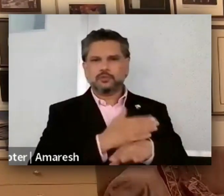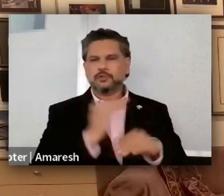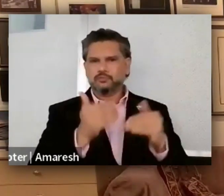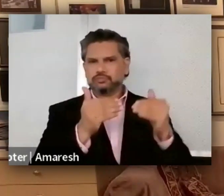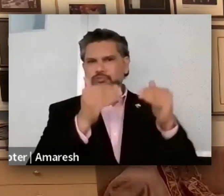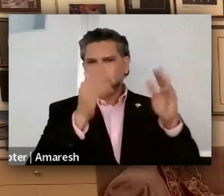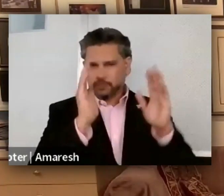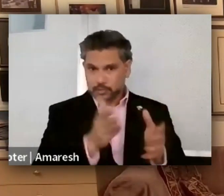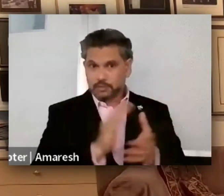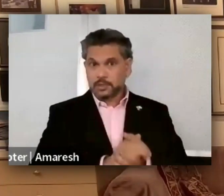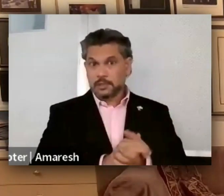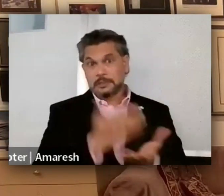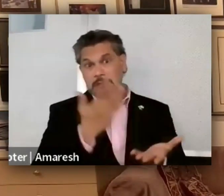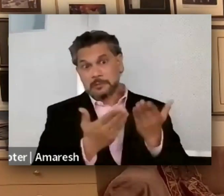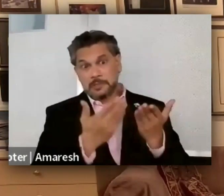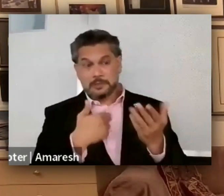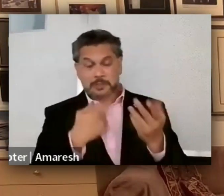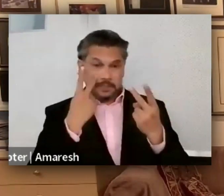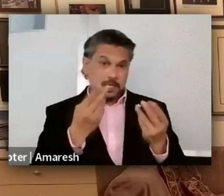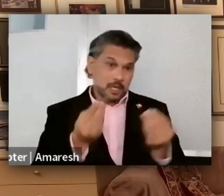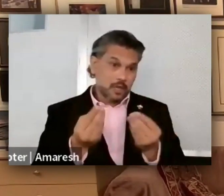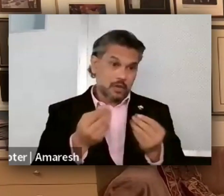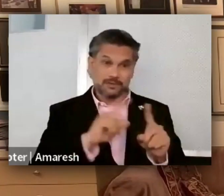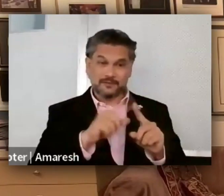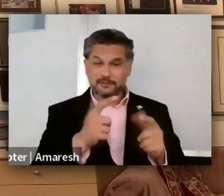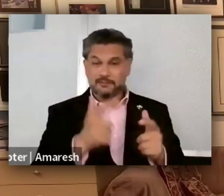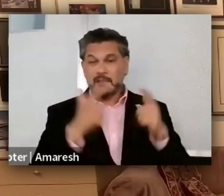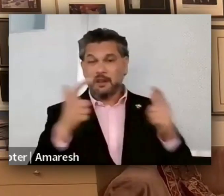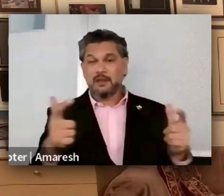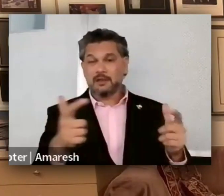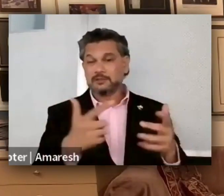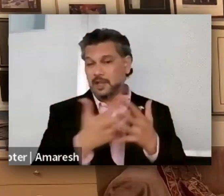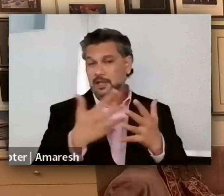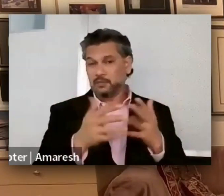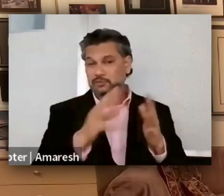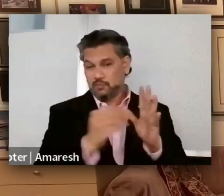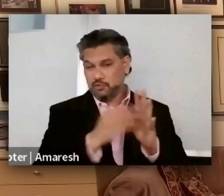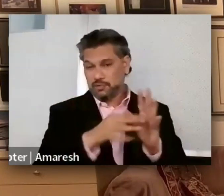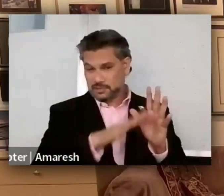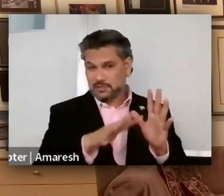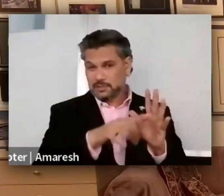And so it might be an interesting question, whether we can get these large language models to